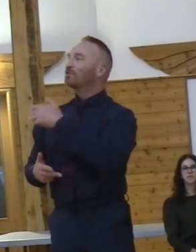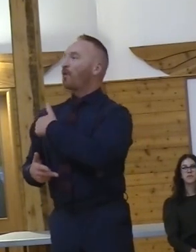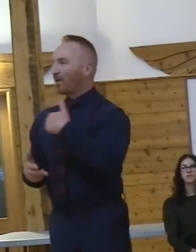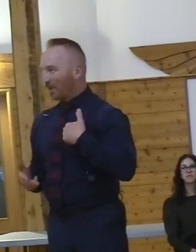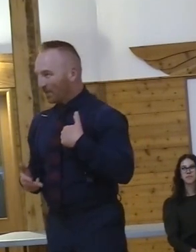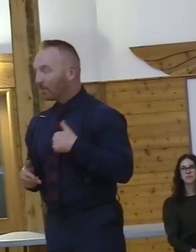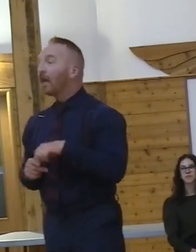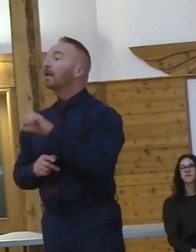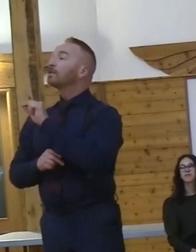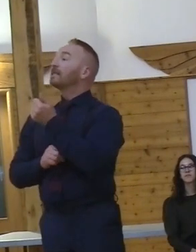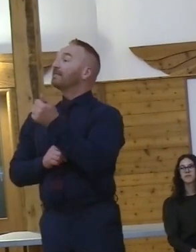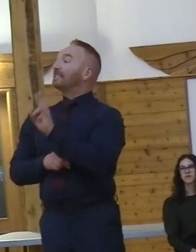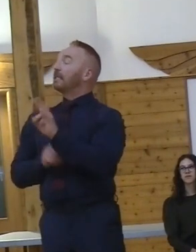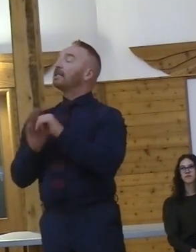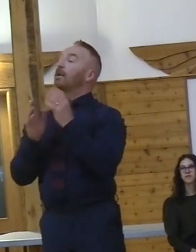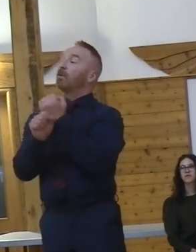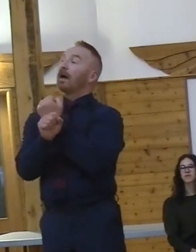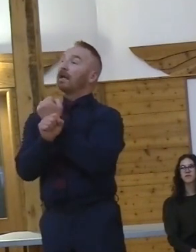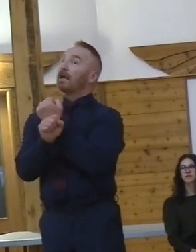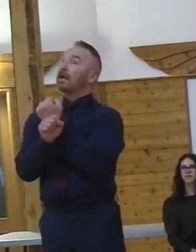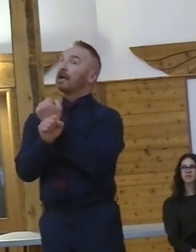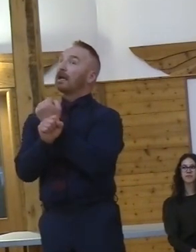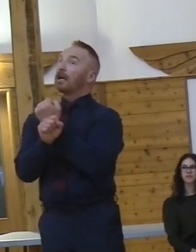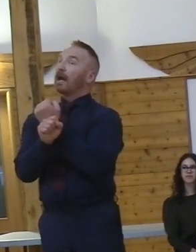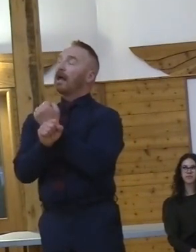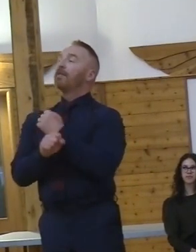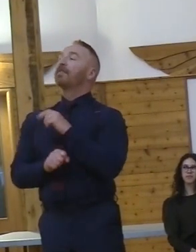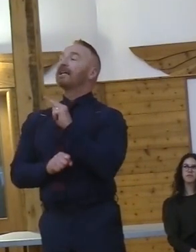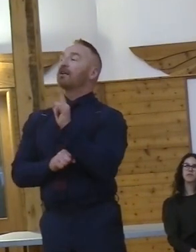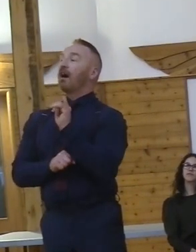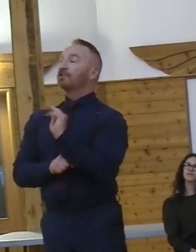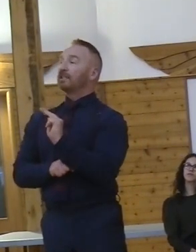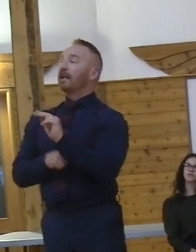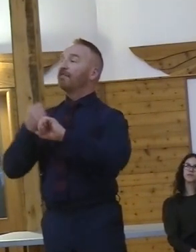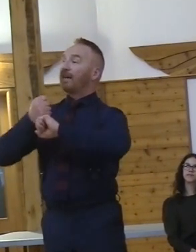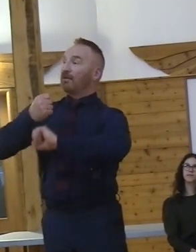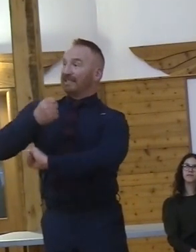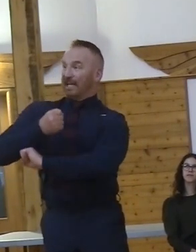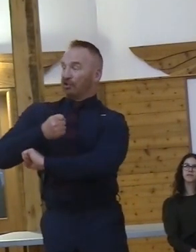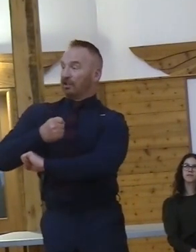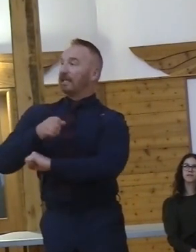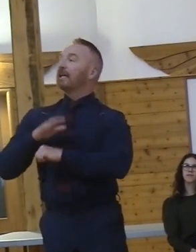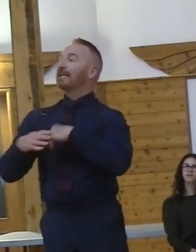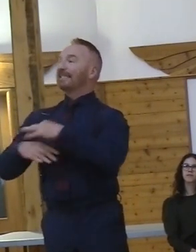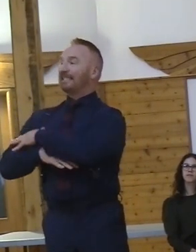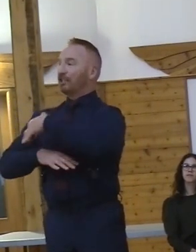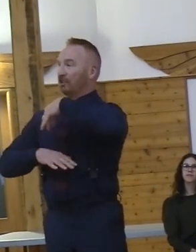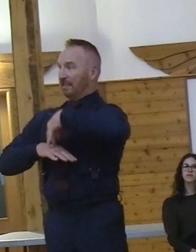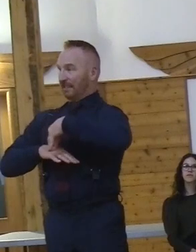In 2017, he won the Hnatyshyn Foundation to Reveal Indigenous Art Award.